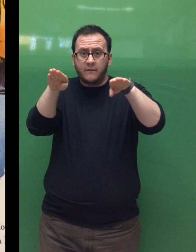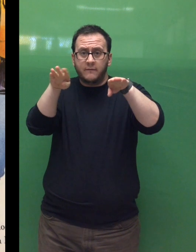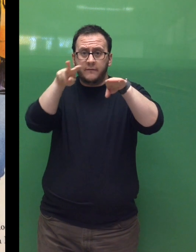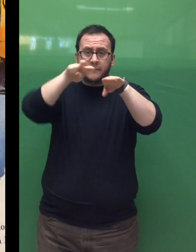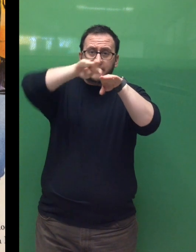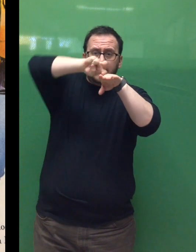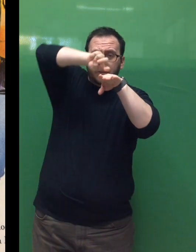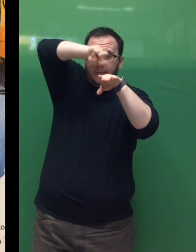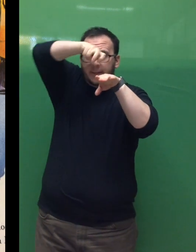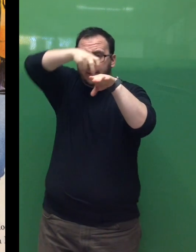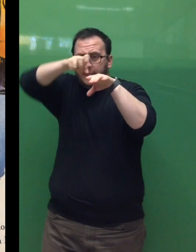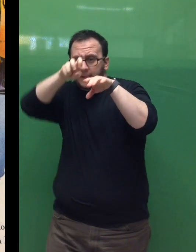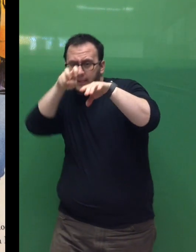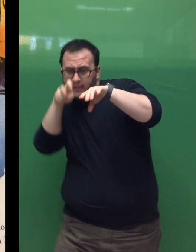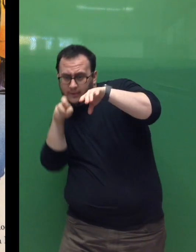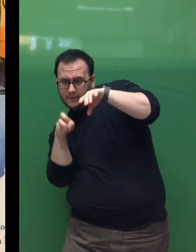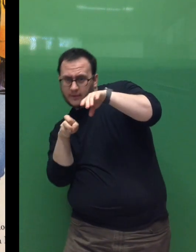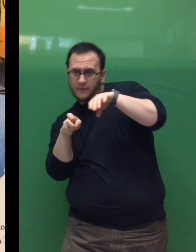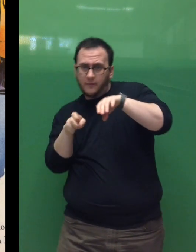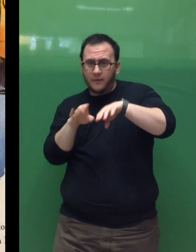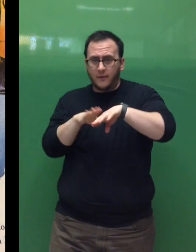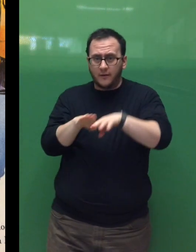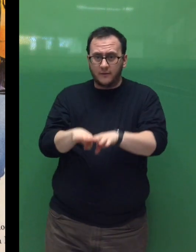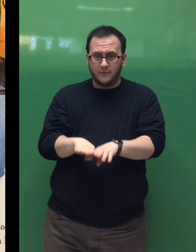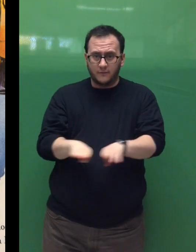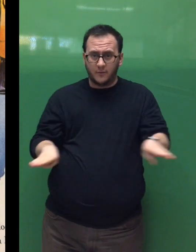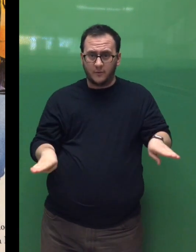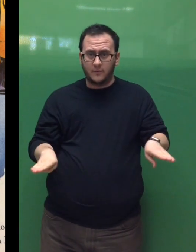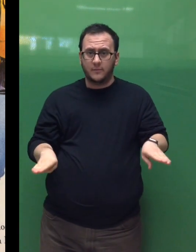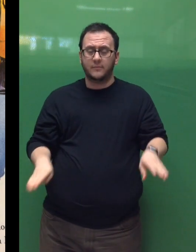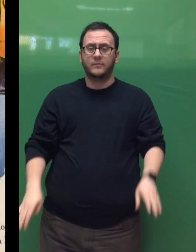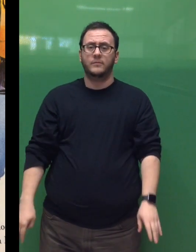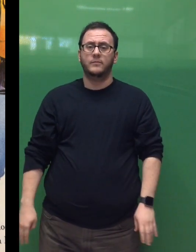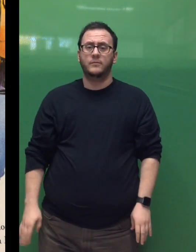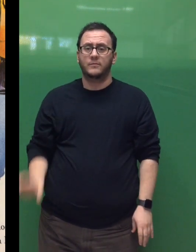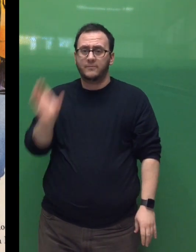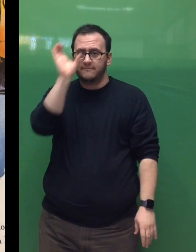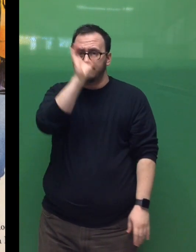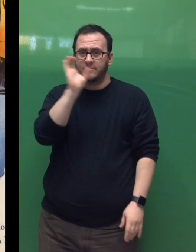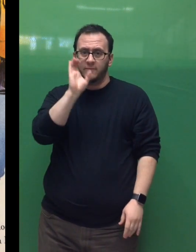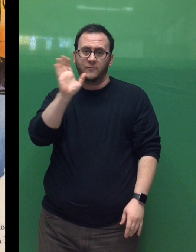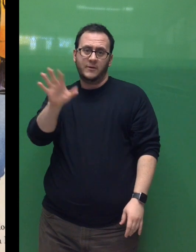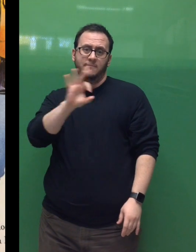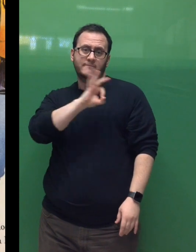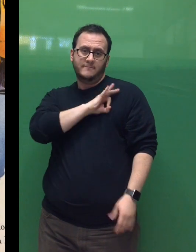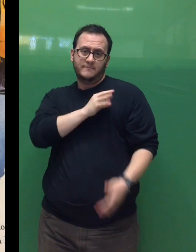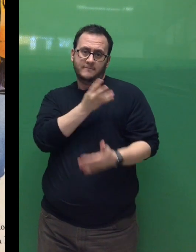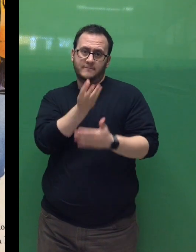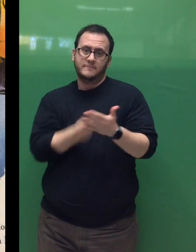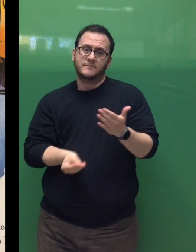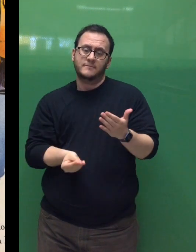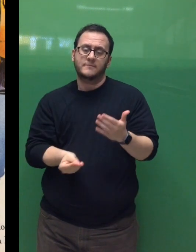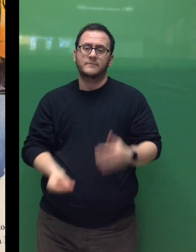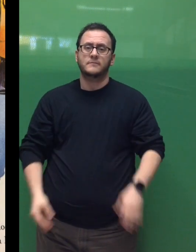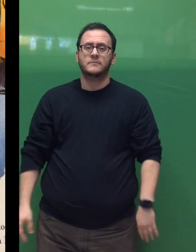Corduroy climbed carefully down from his shelf.